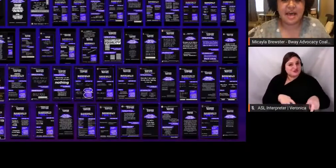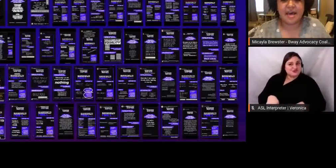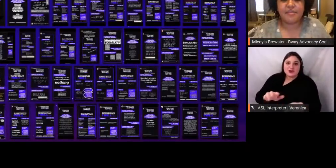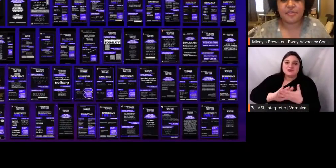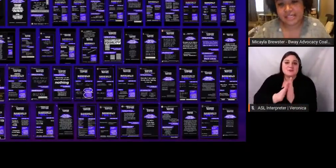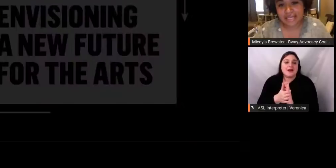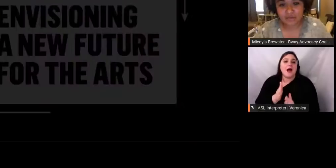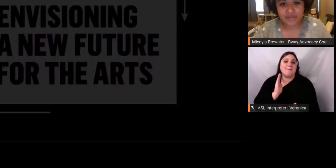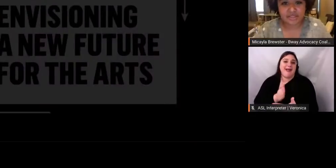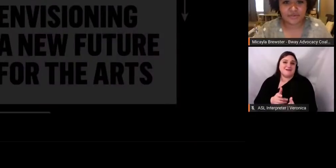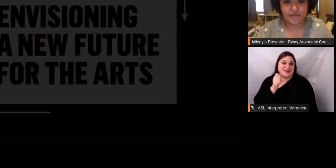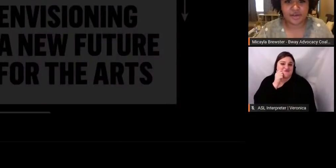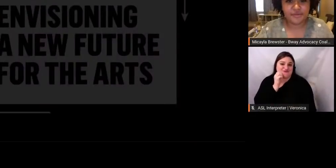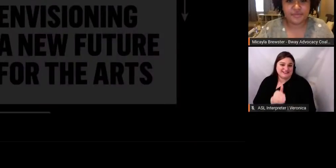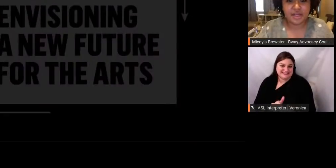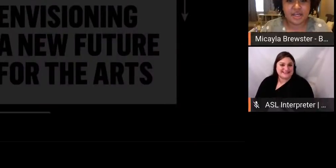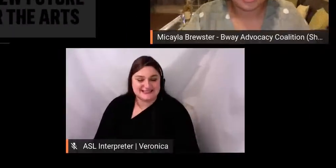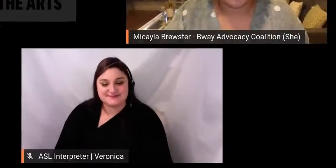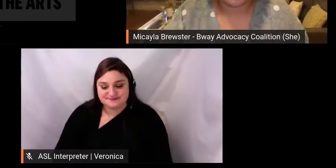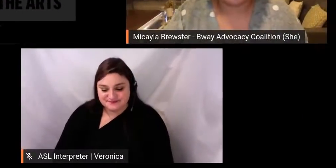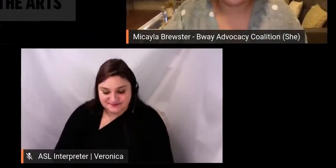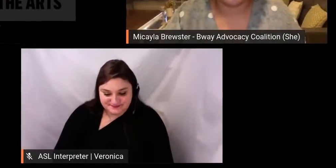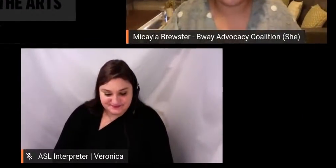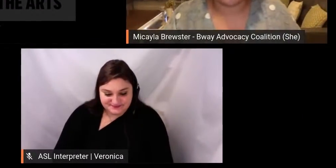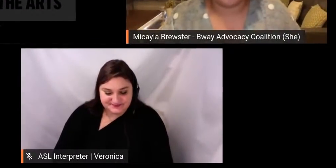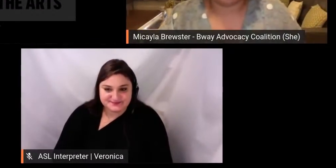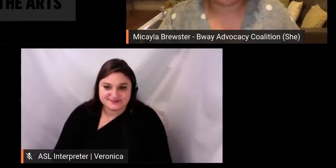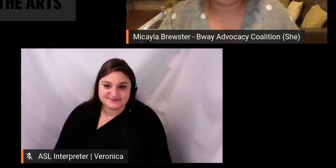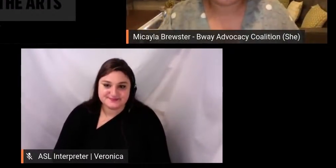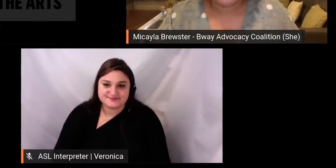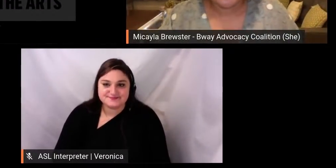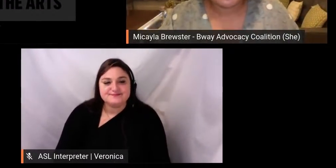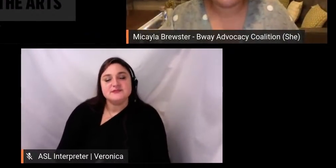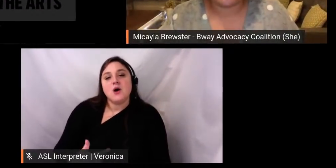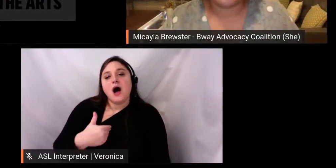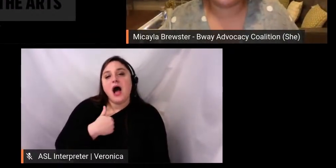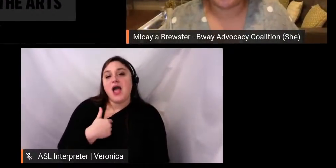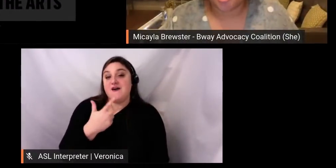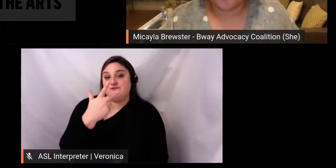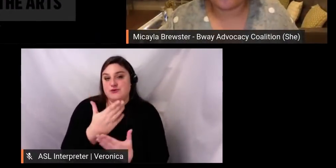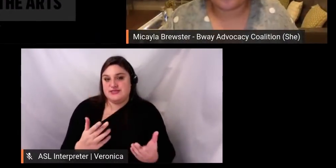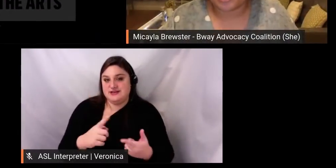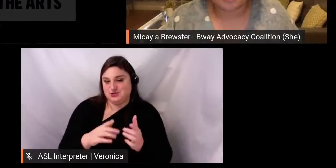I have three takeaways for you. Number one: People want to know that